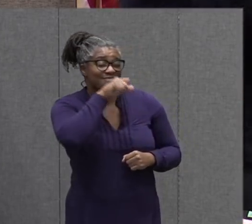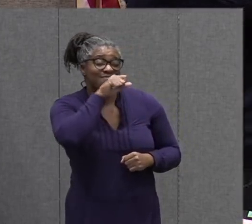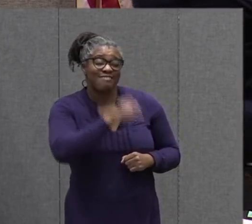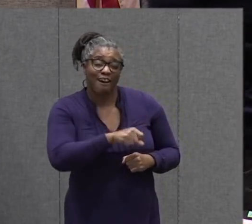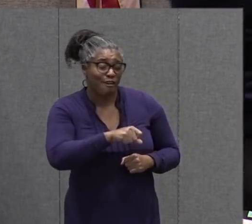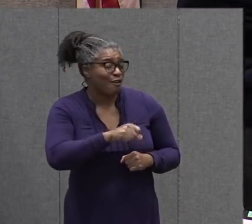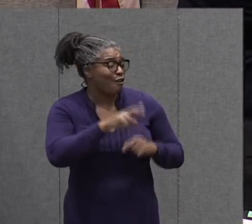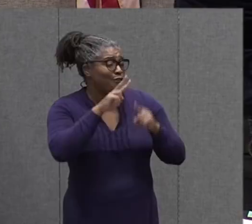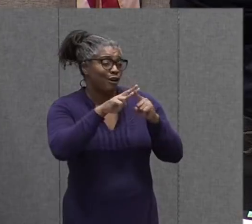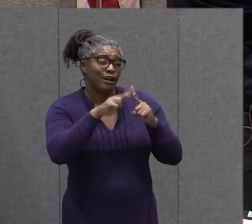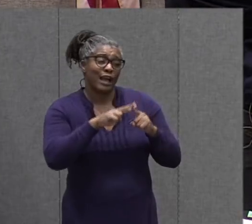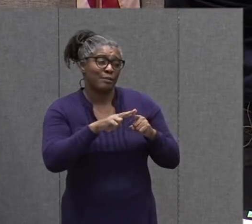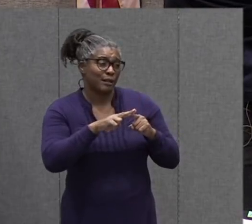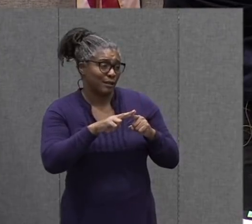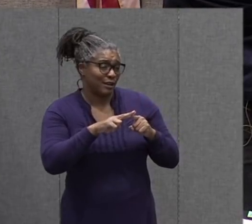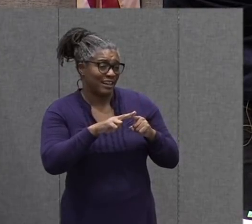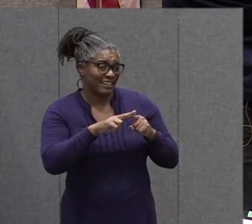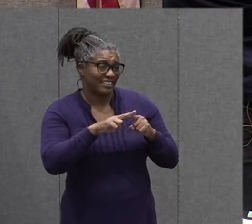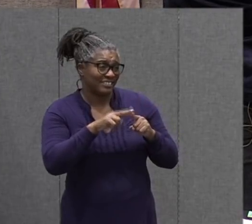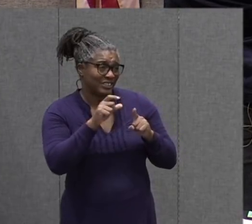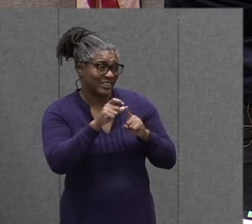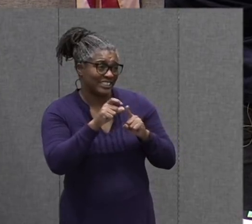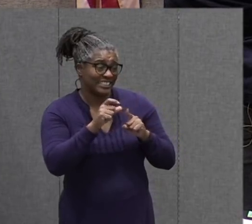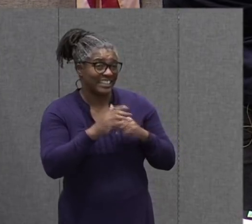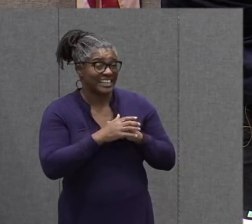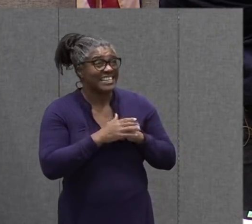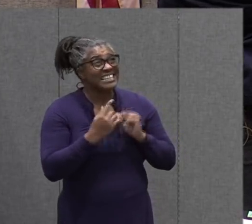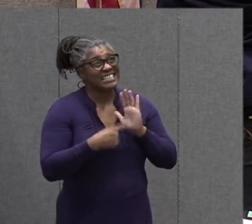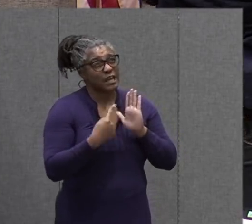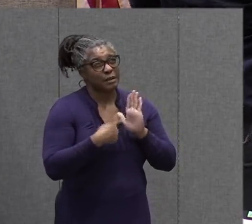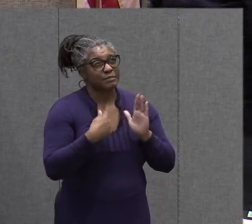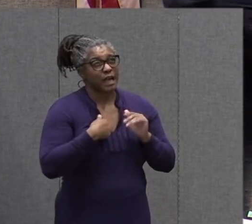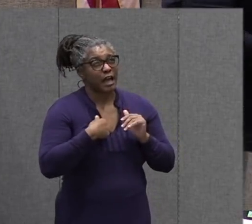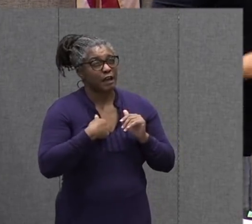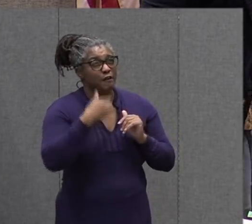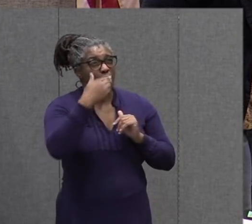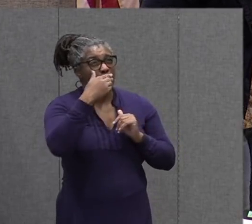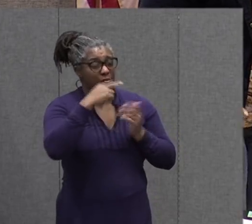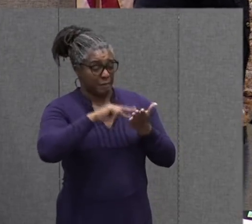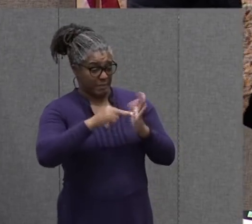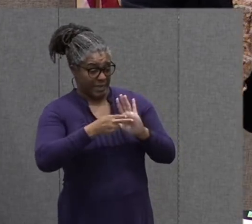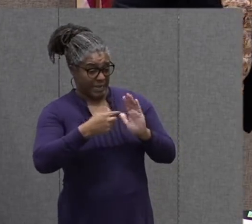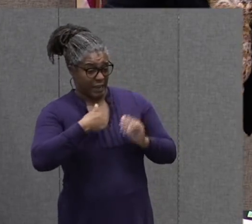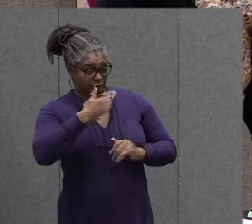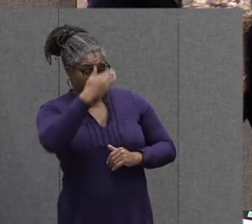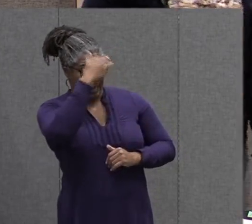And sometimes I forget what they mean. But I have little clues to help me.